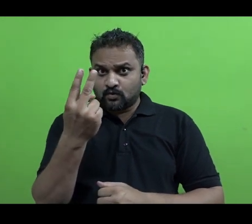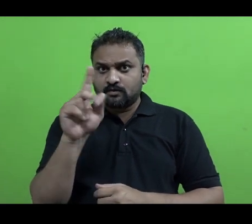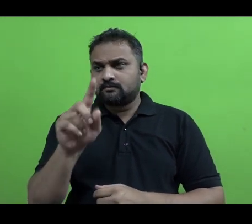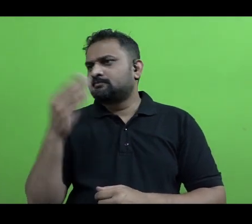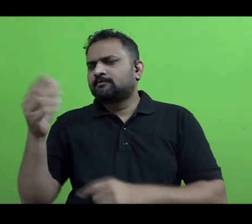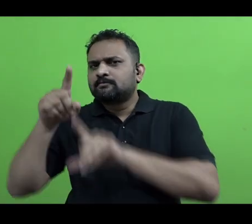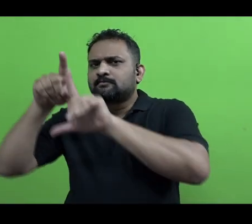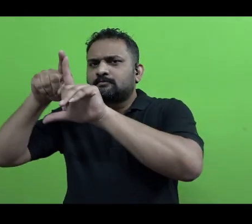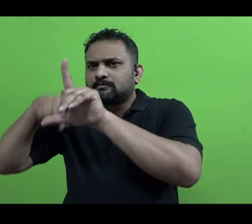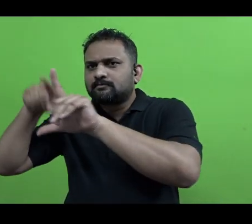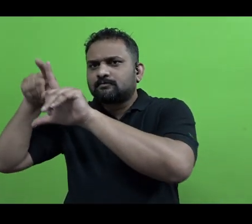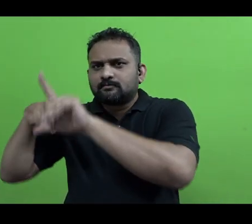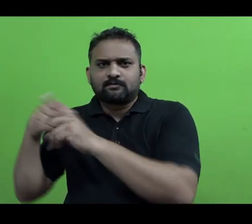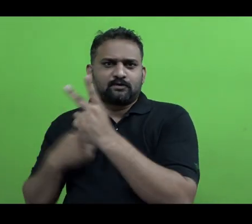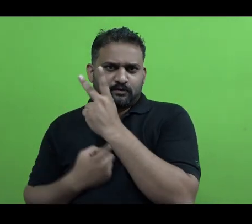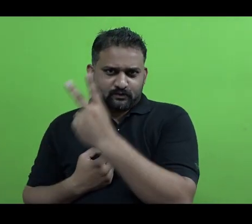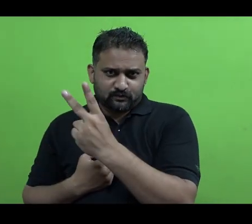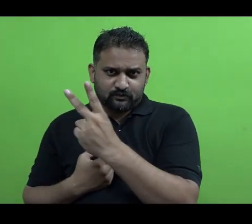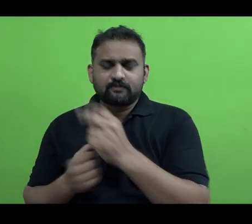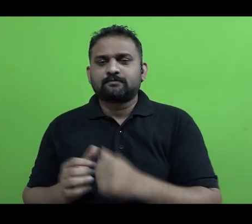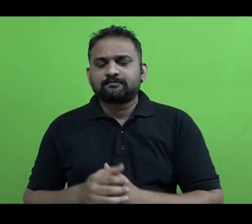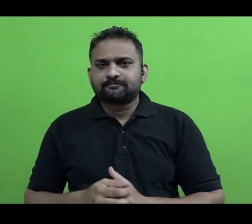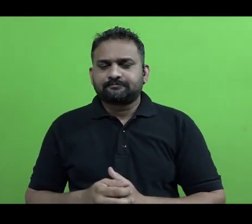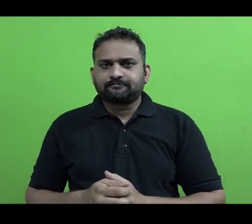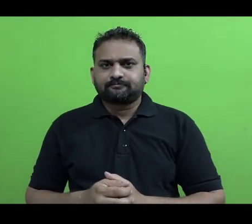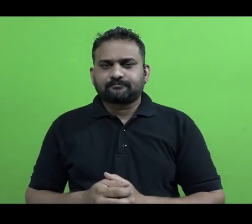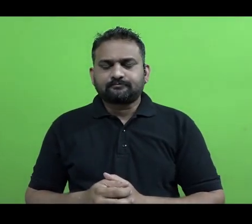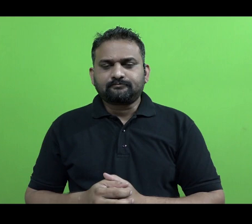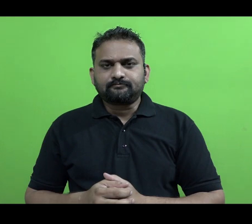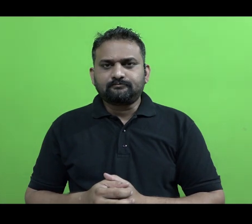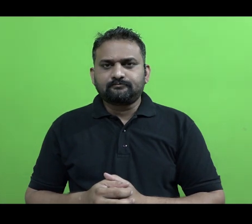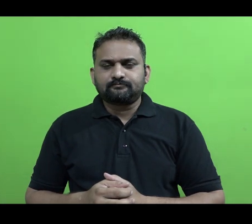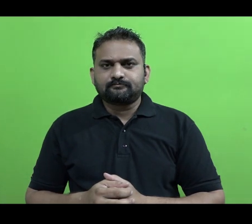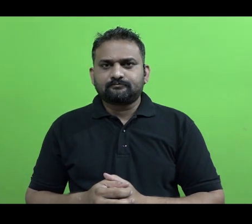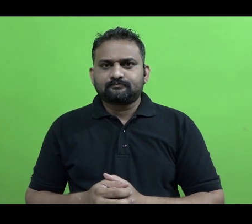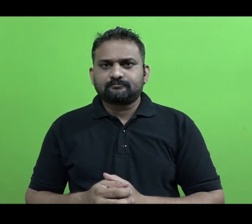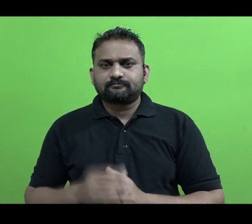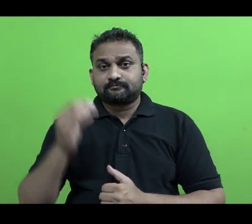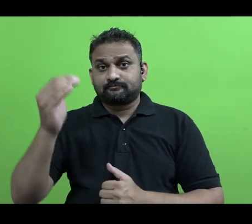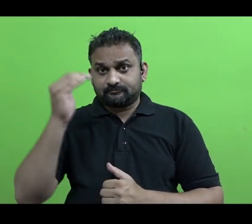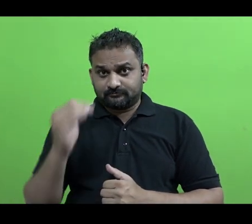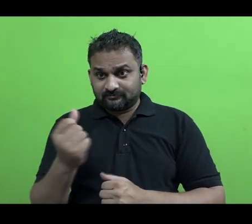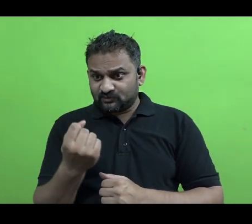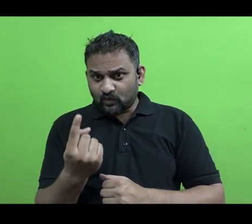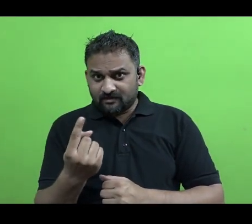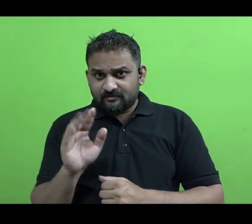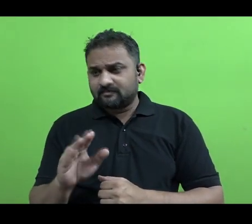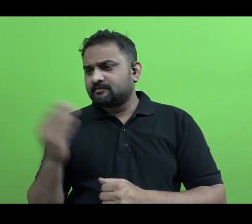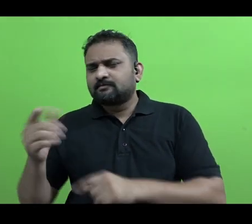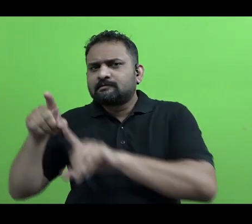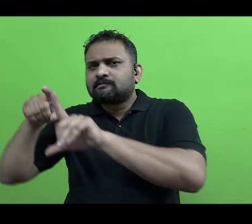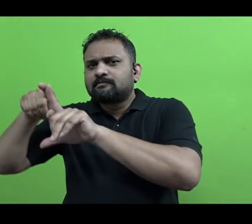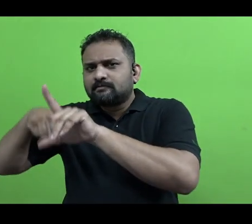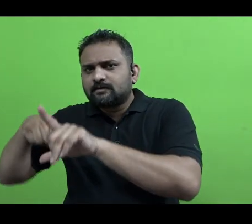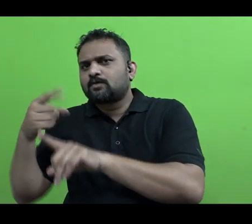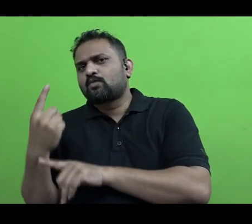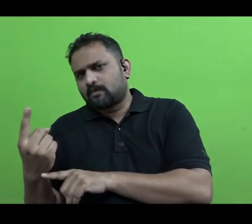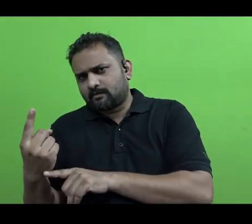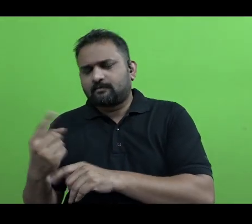Draw two lines for the number two: one two and one line for the number one.